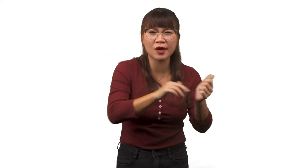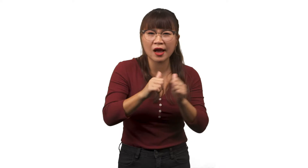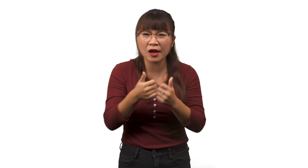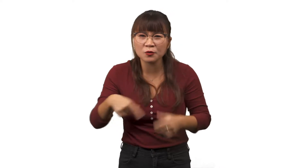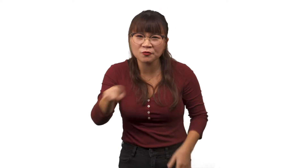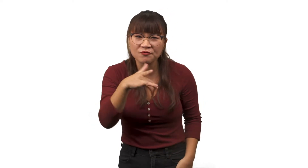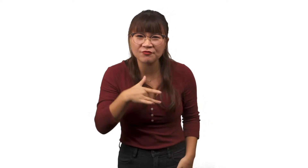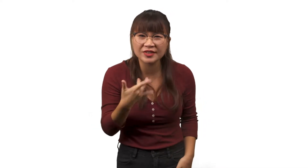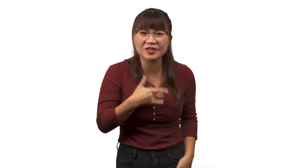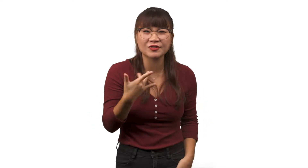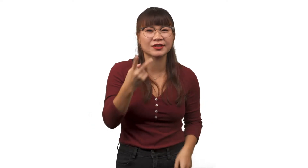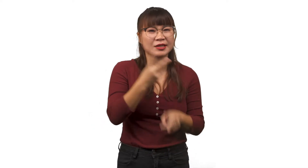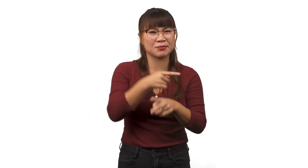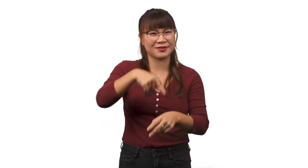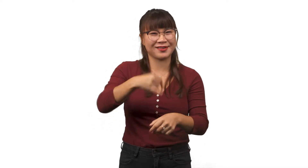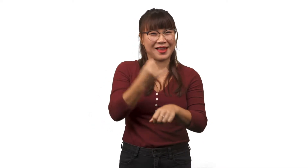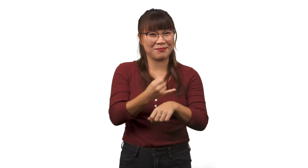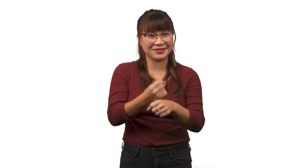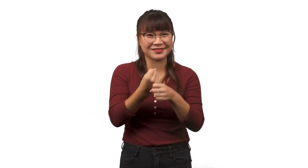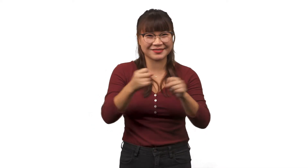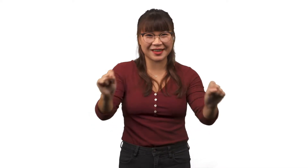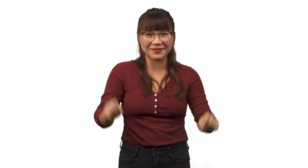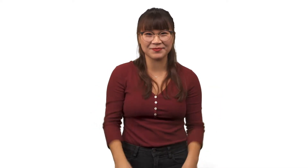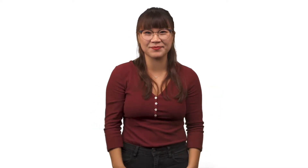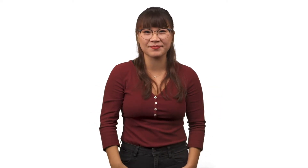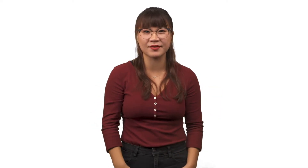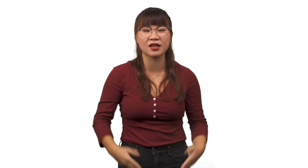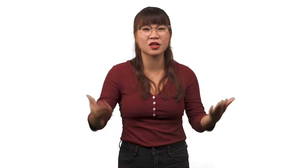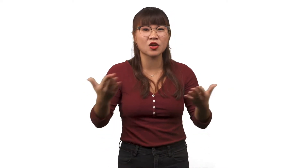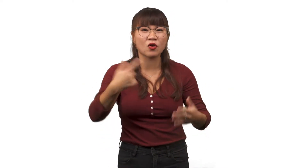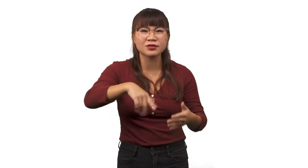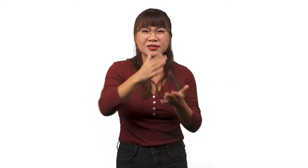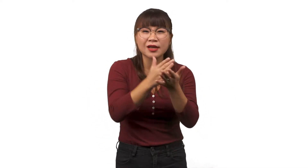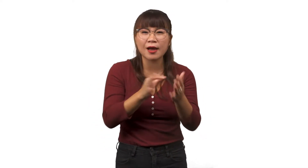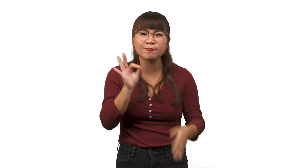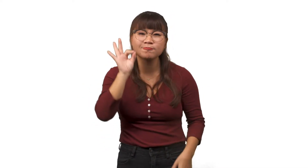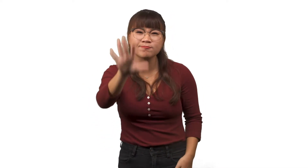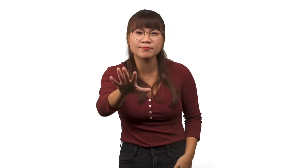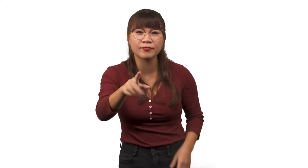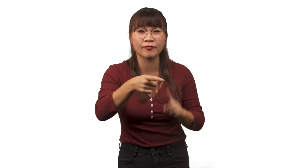to check how you’re feeling and keep our campus safe!